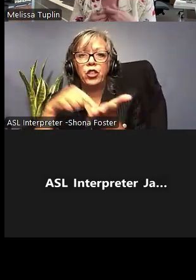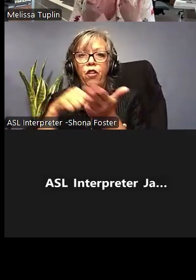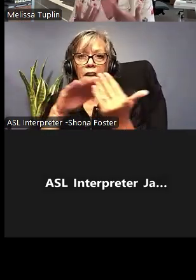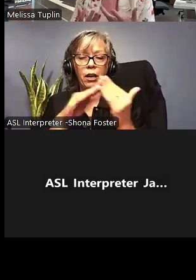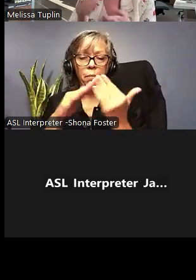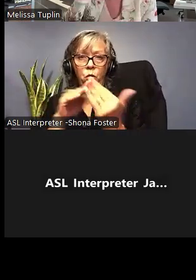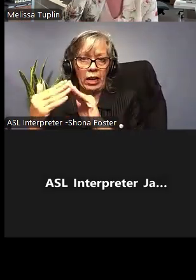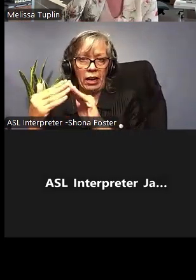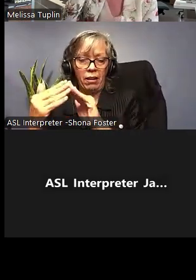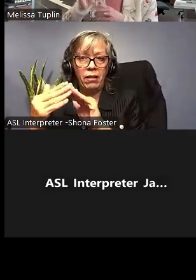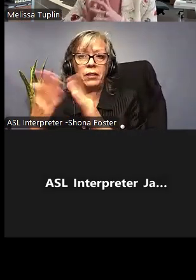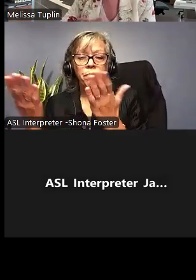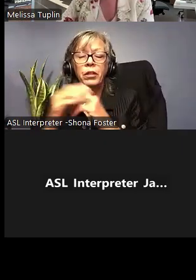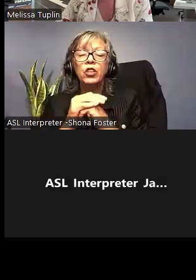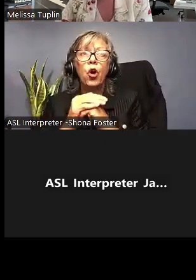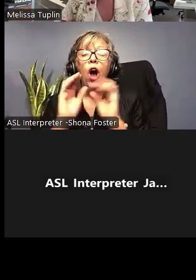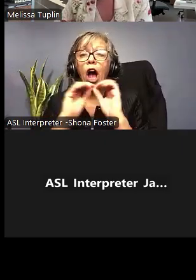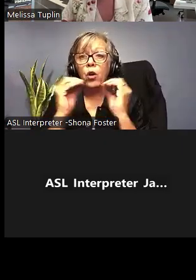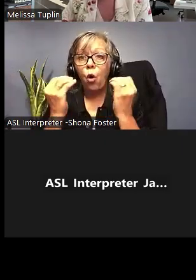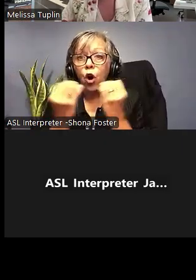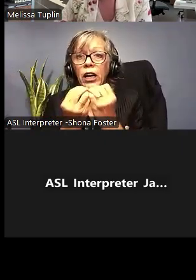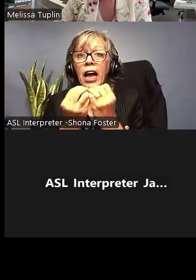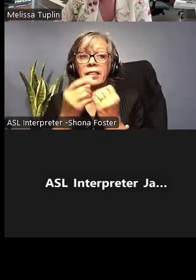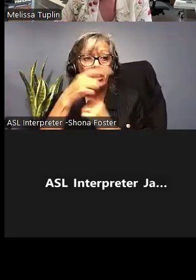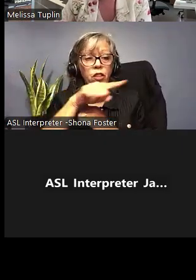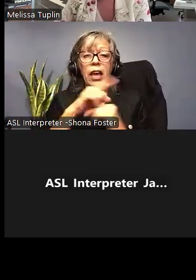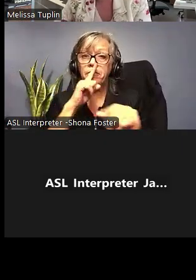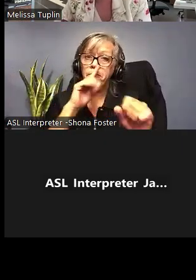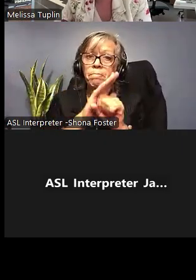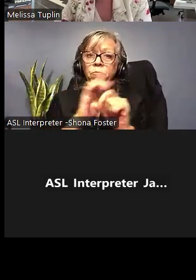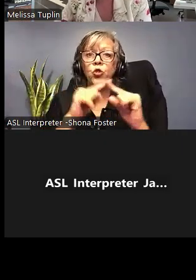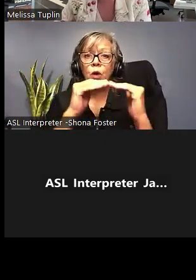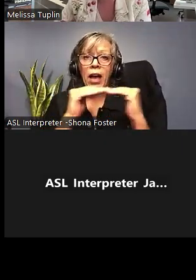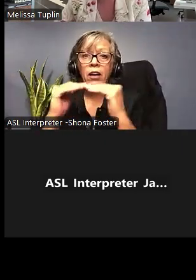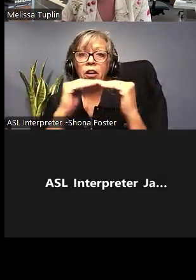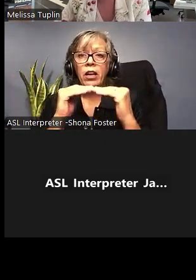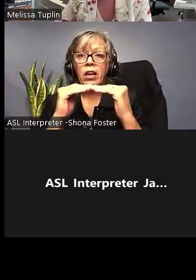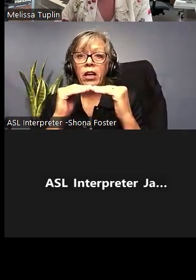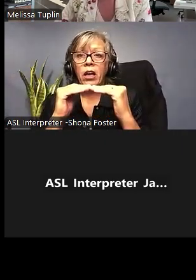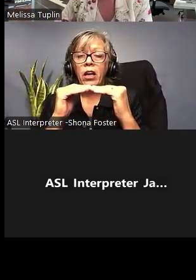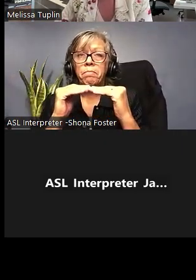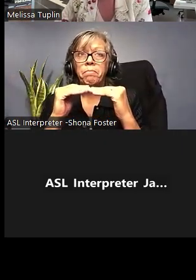So organizations with a commitment to equity who are doing work with equity-deserving communities,